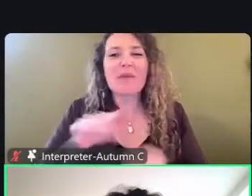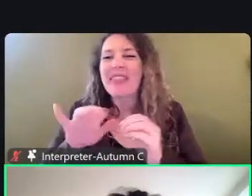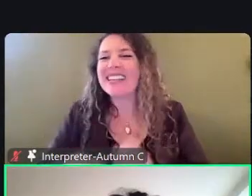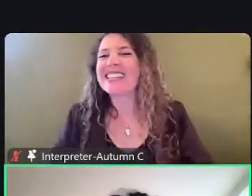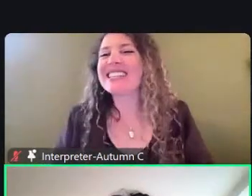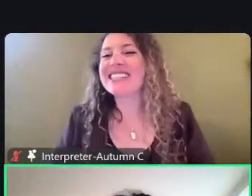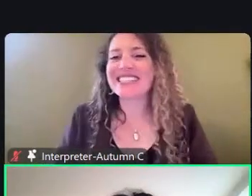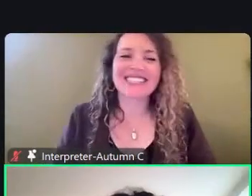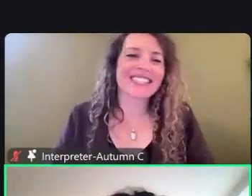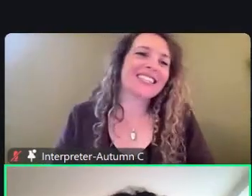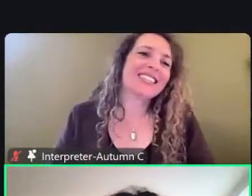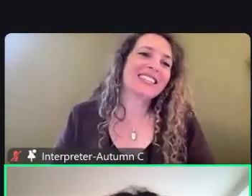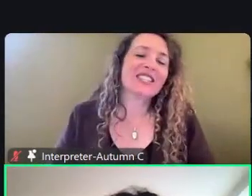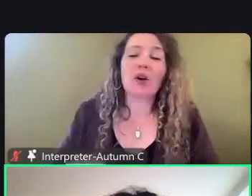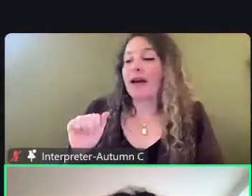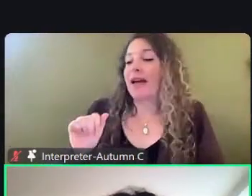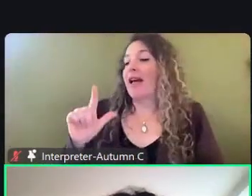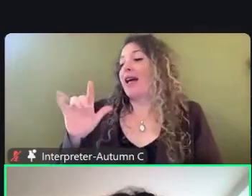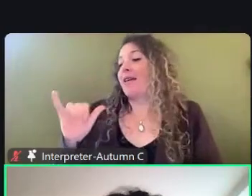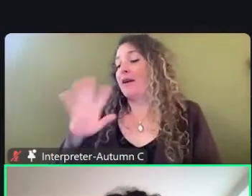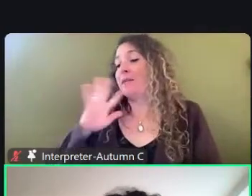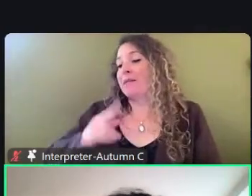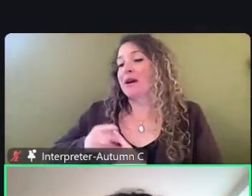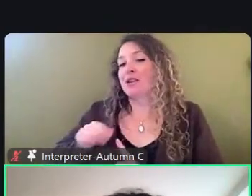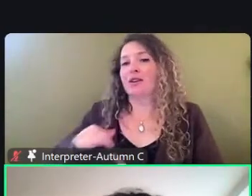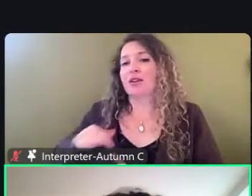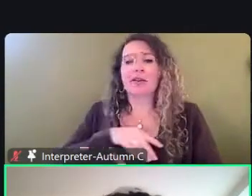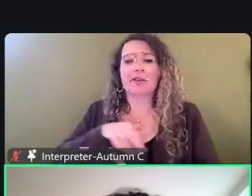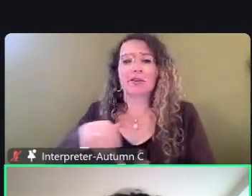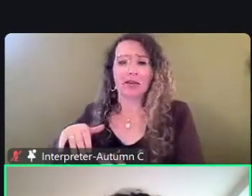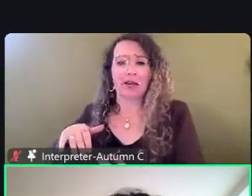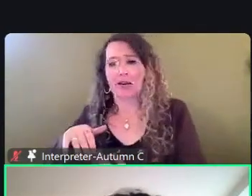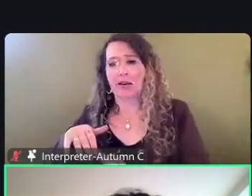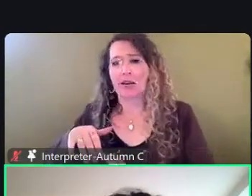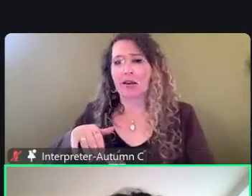So as Ally mentioned, this study was very non-representative as far as race